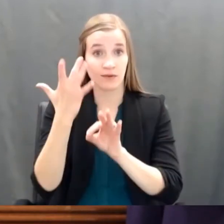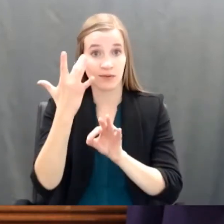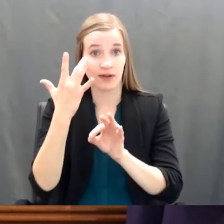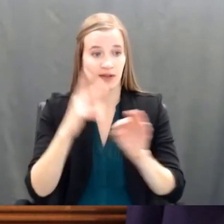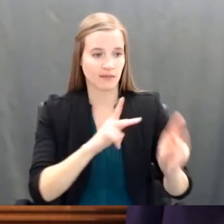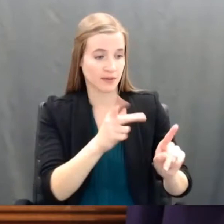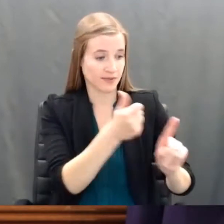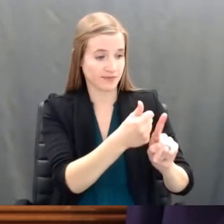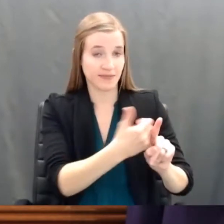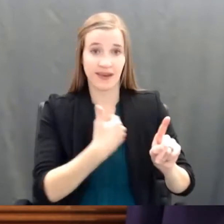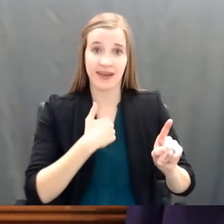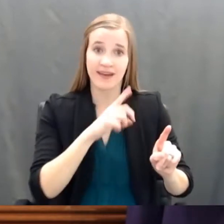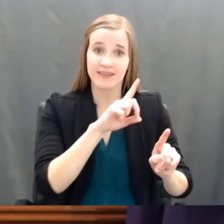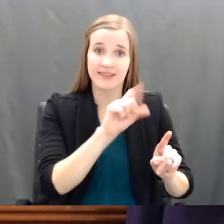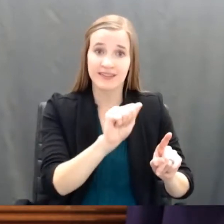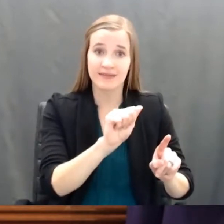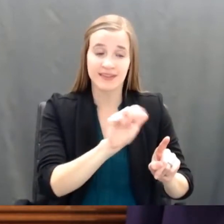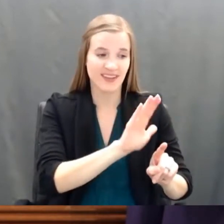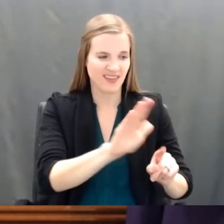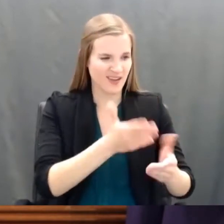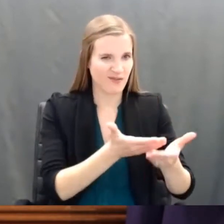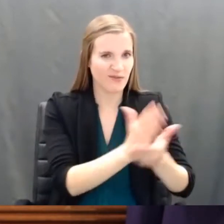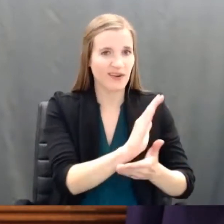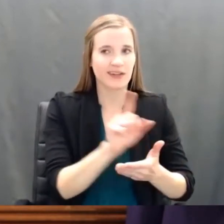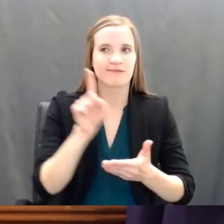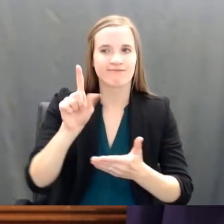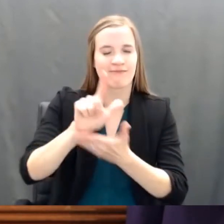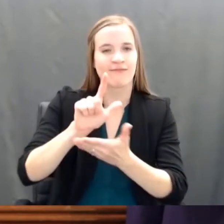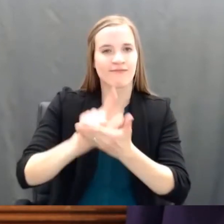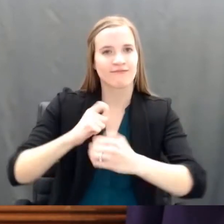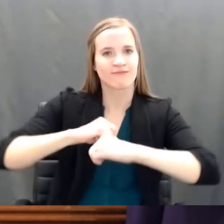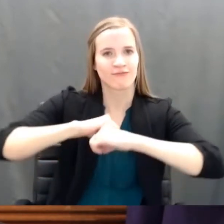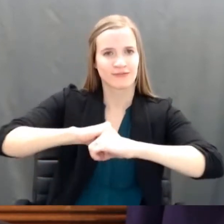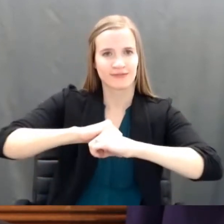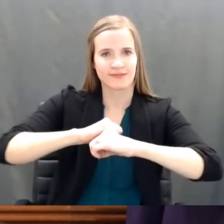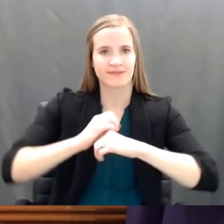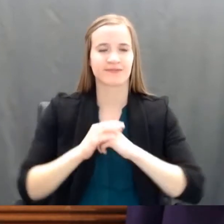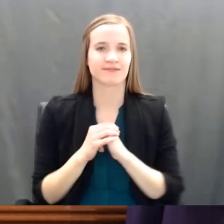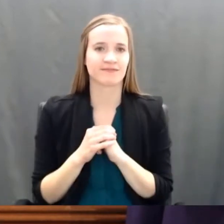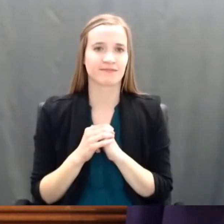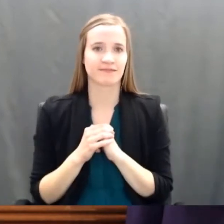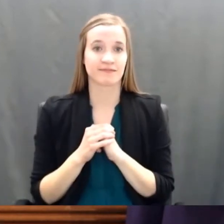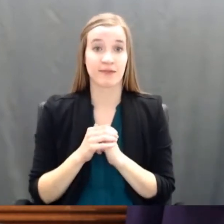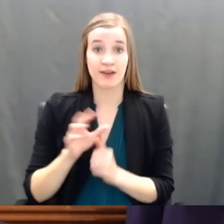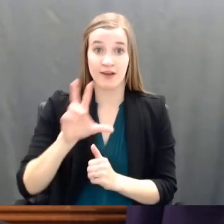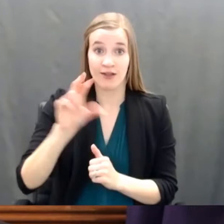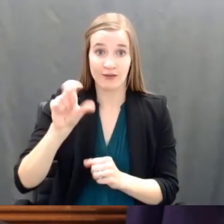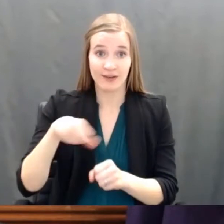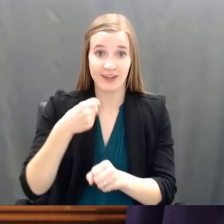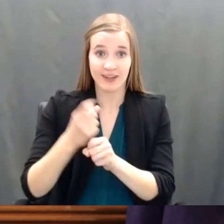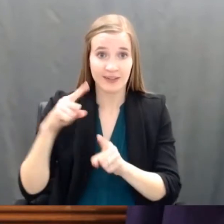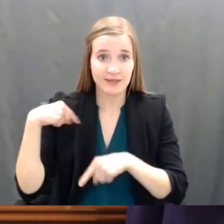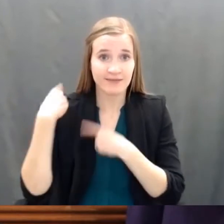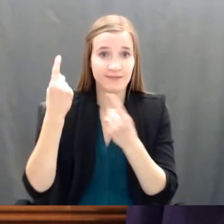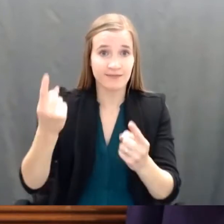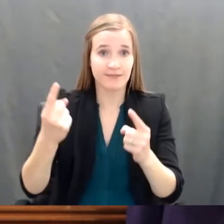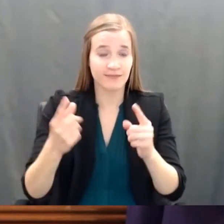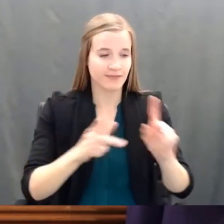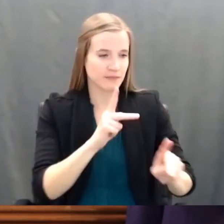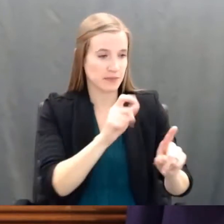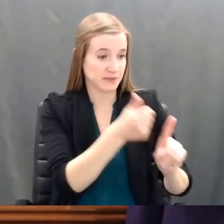across many areas in their lives. After 30 years, we now have a generation of disabled people who